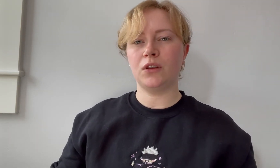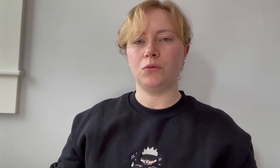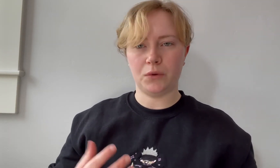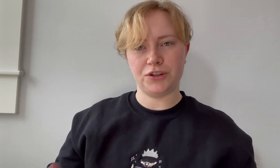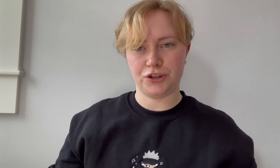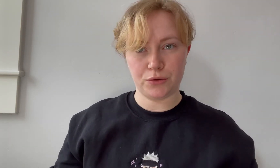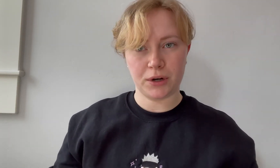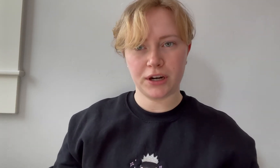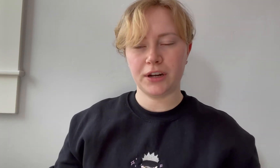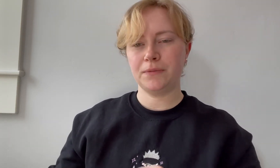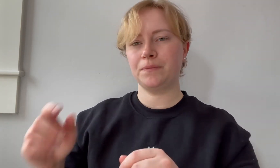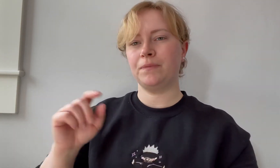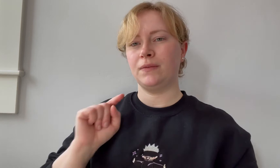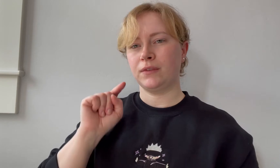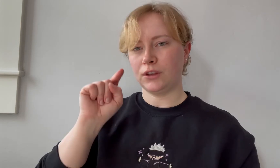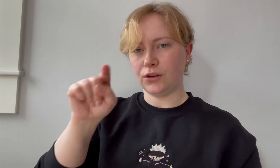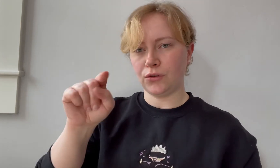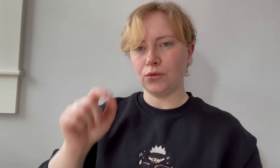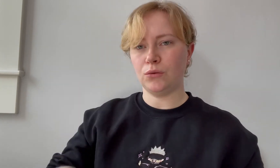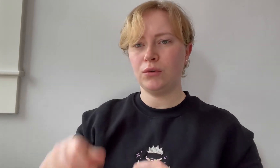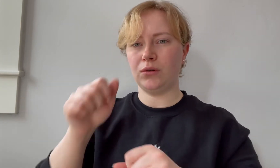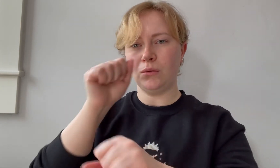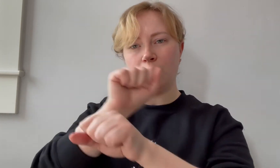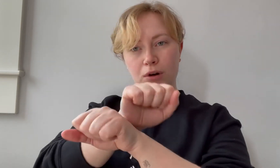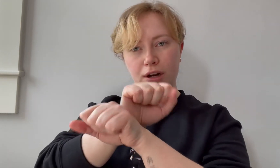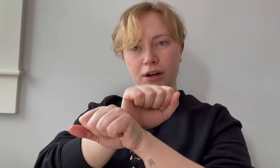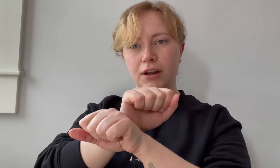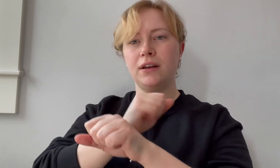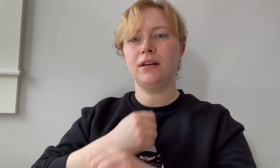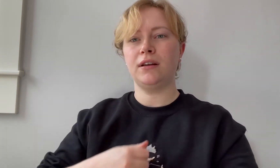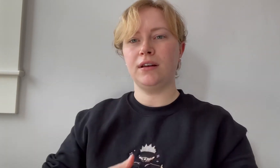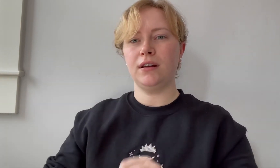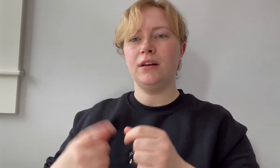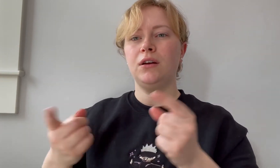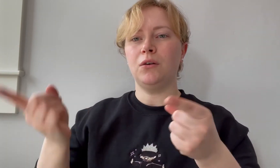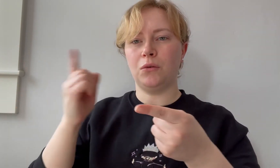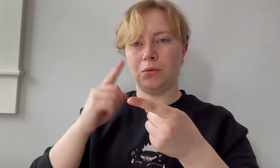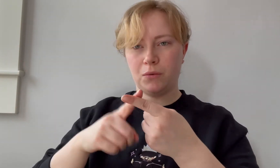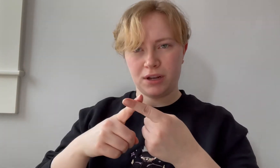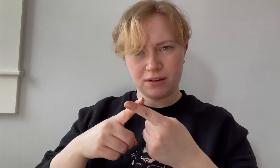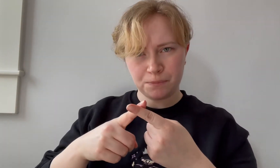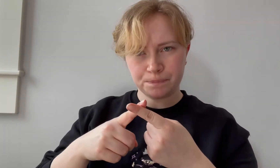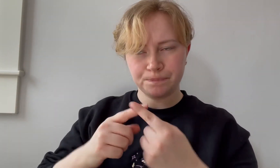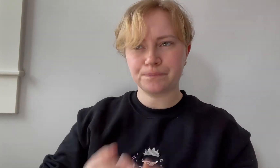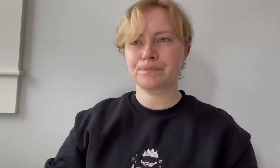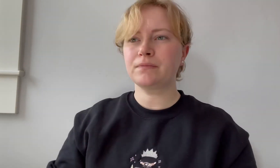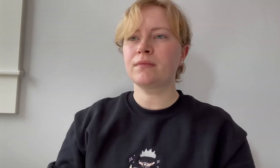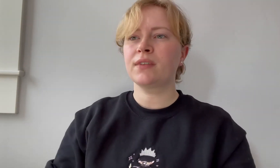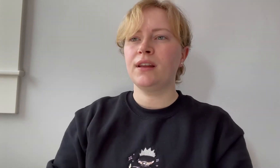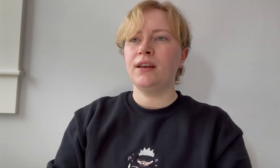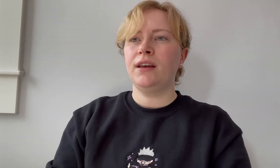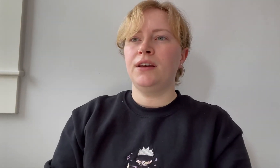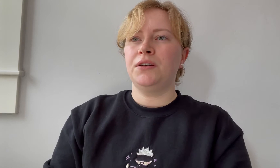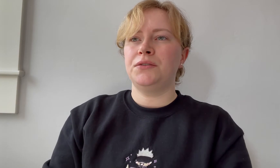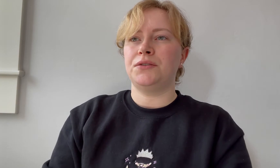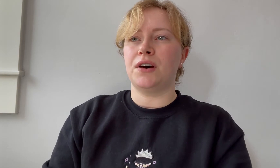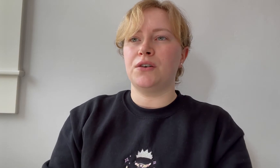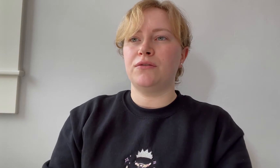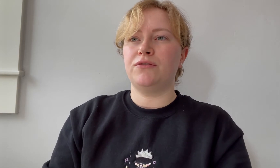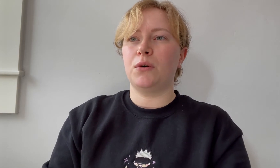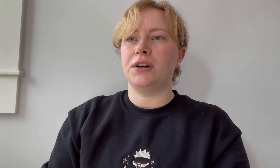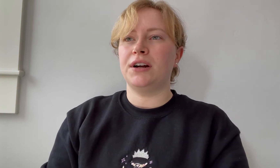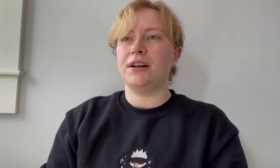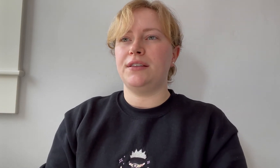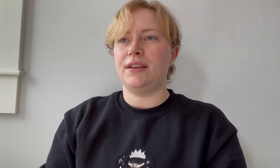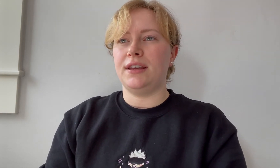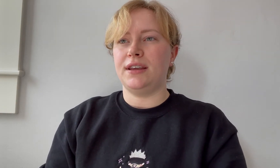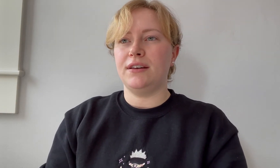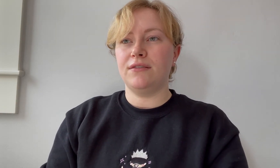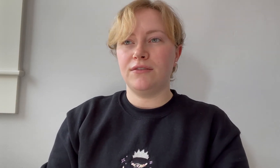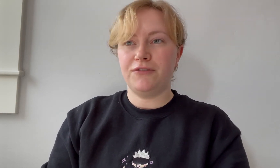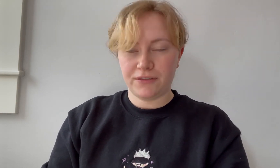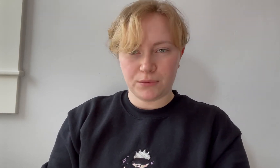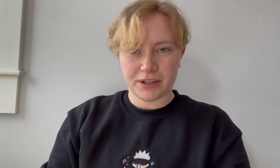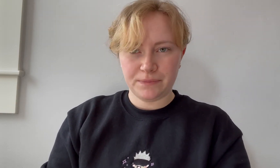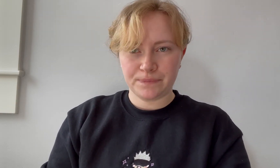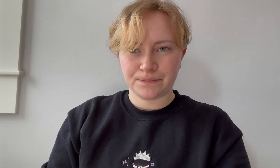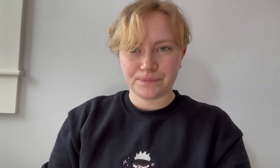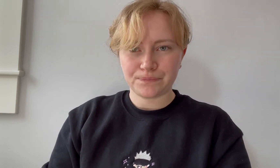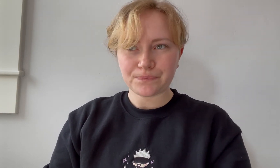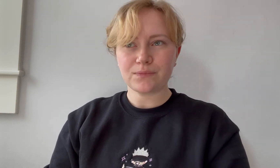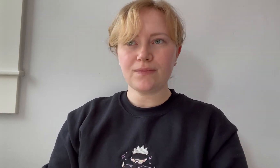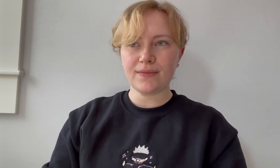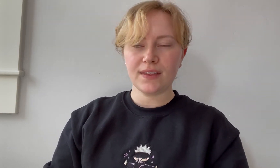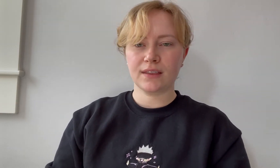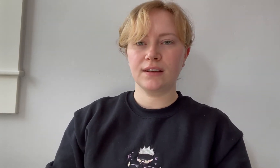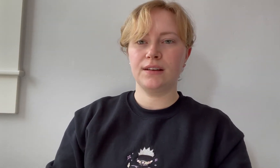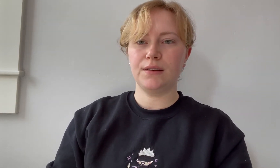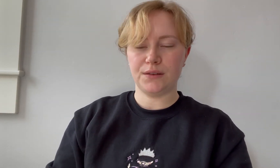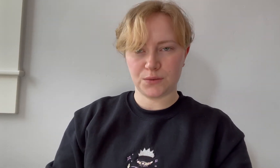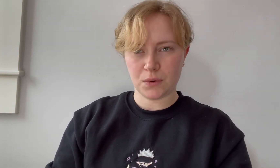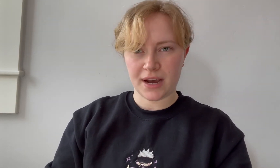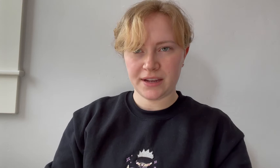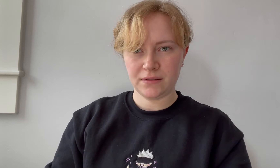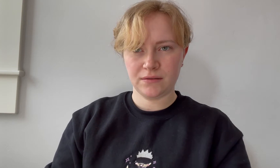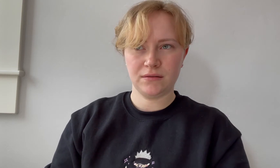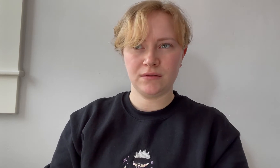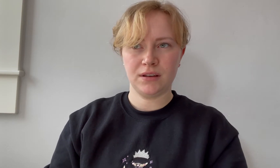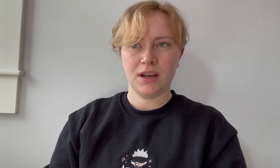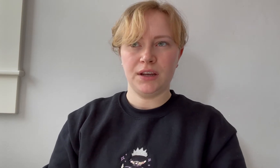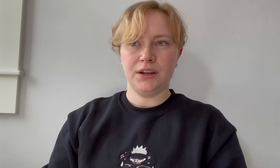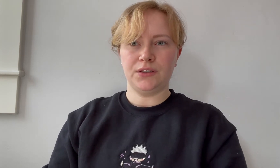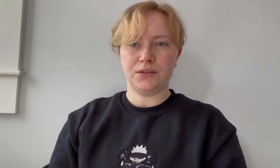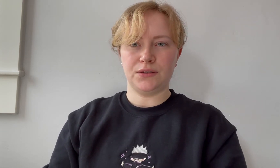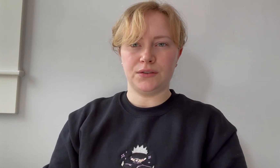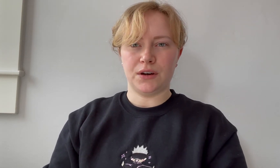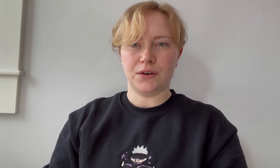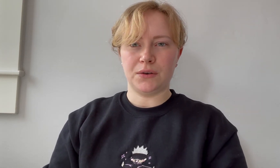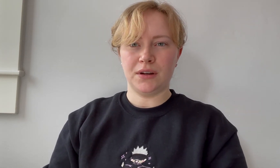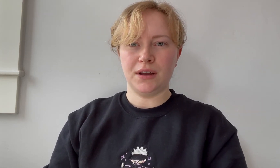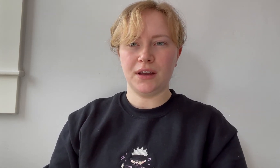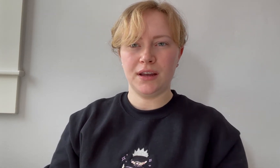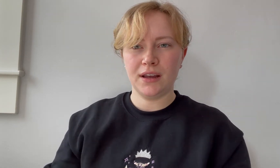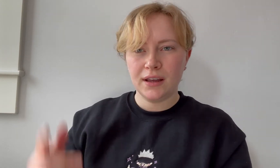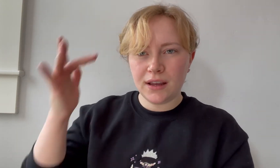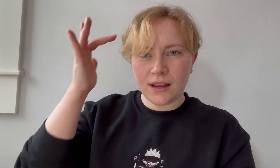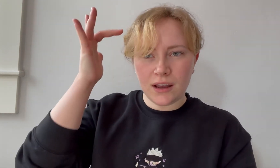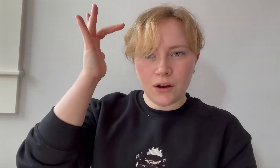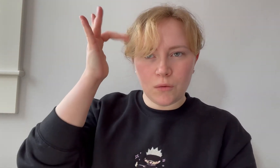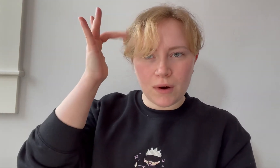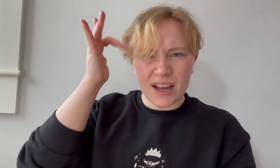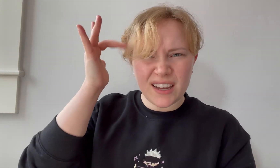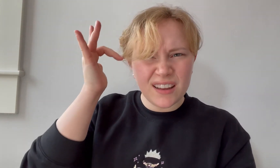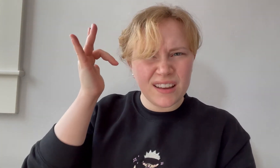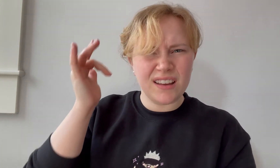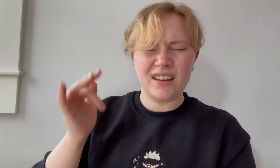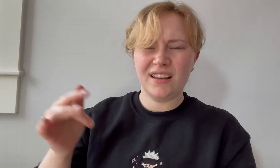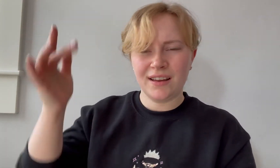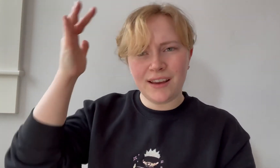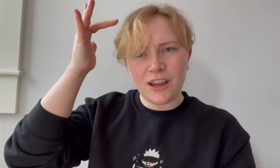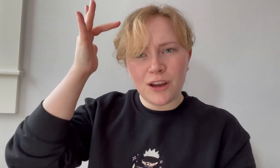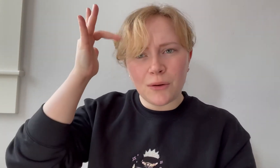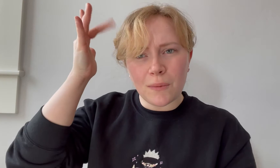when do your work you work when so for the fifth one is y so why why